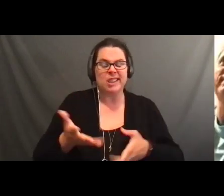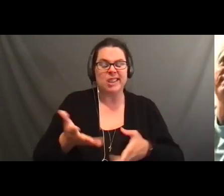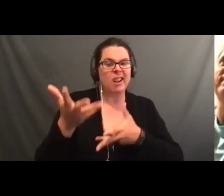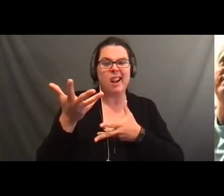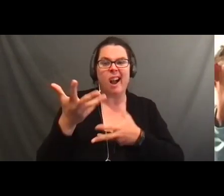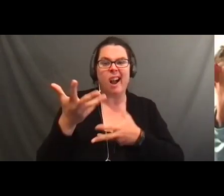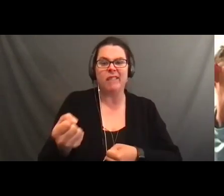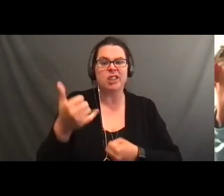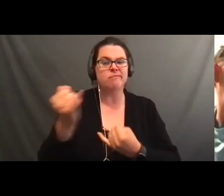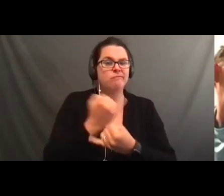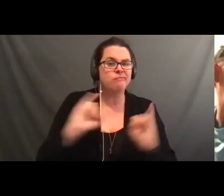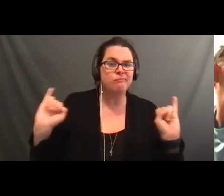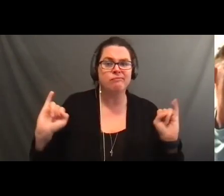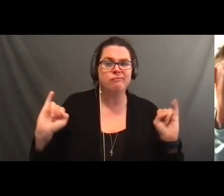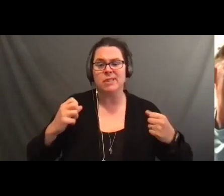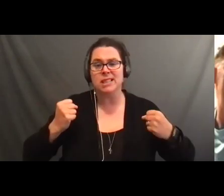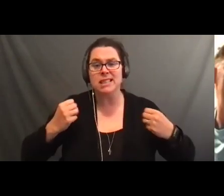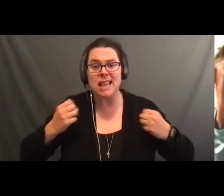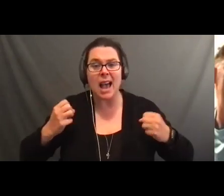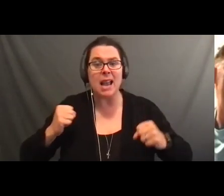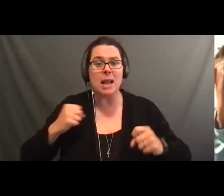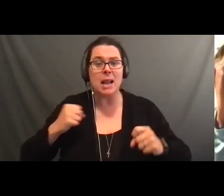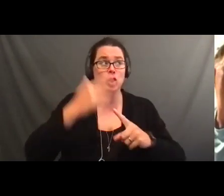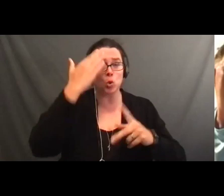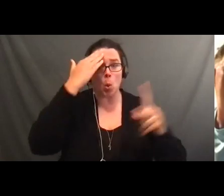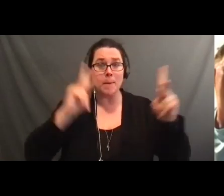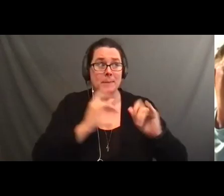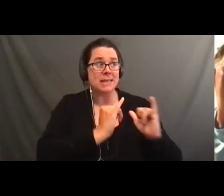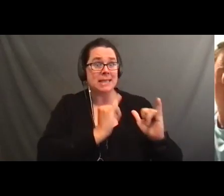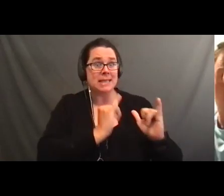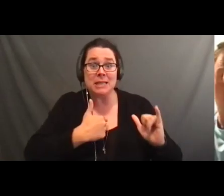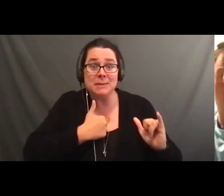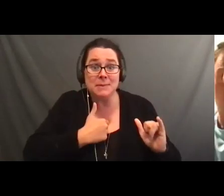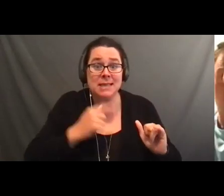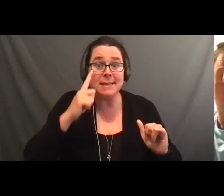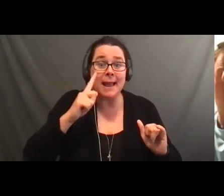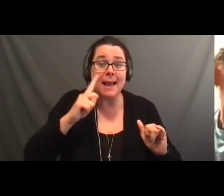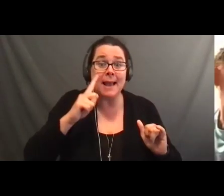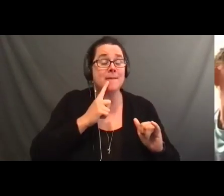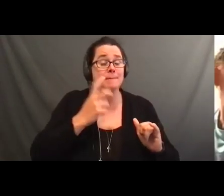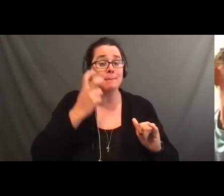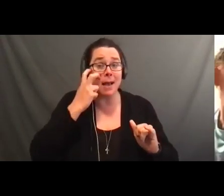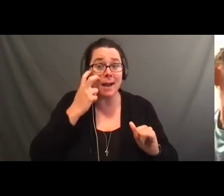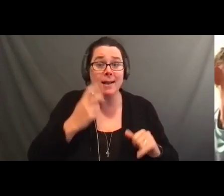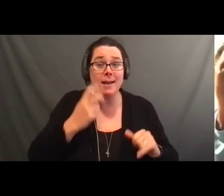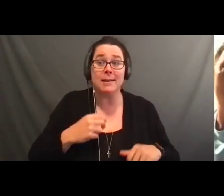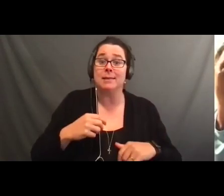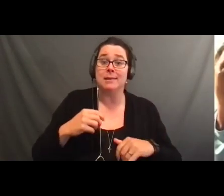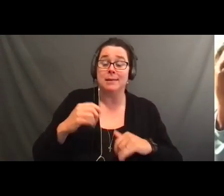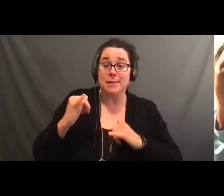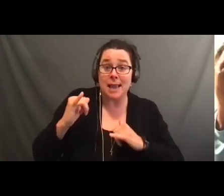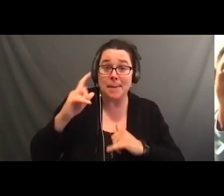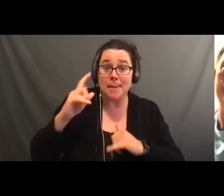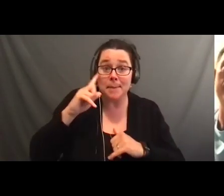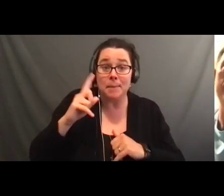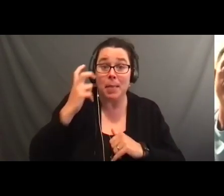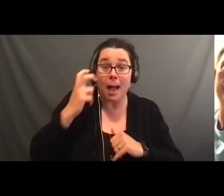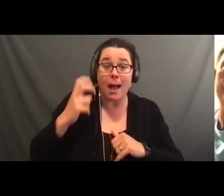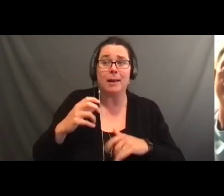And having sign language and knowing there's people like her that are deaf and blind and deafblind. So she watched people walk at Helen Keller